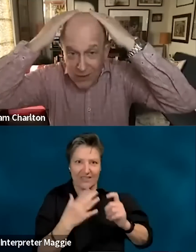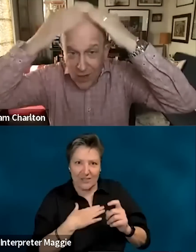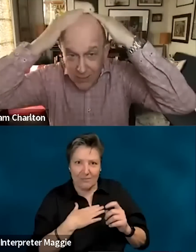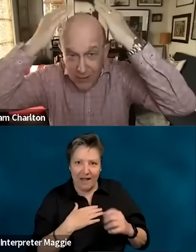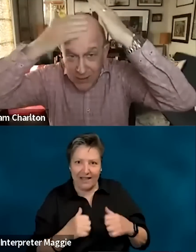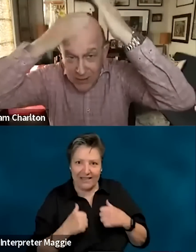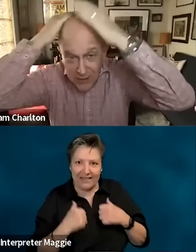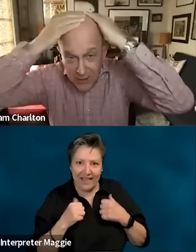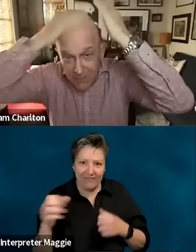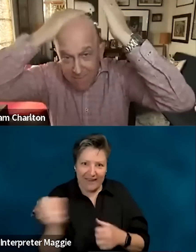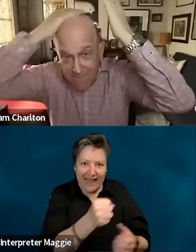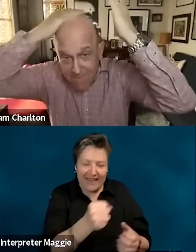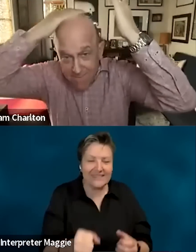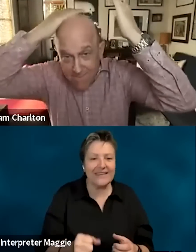let's talk, what's this here?